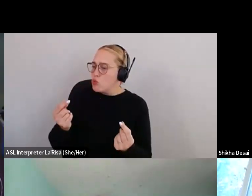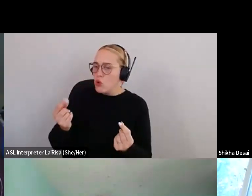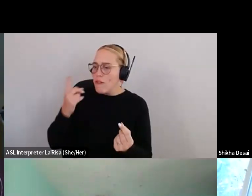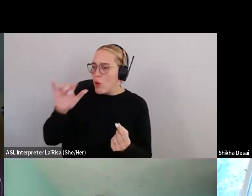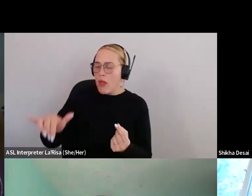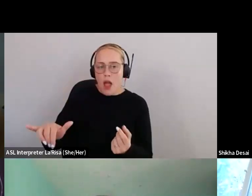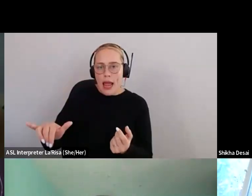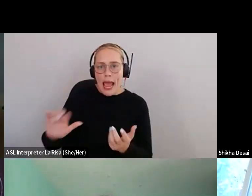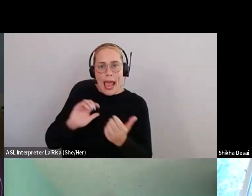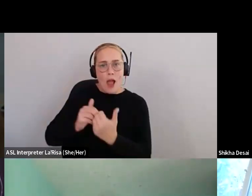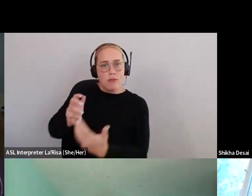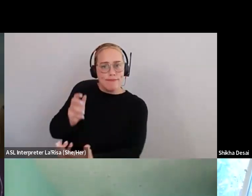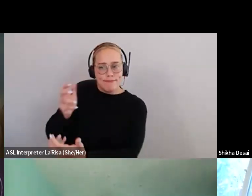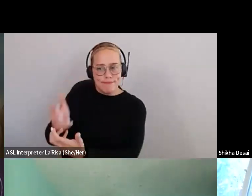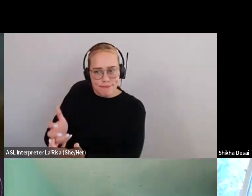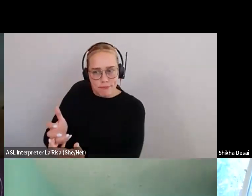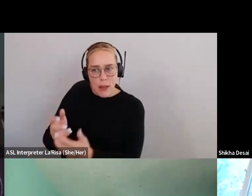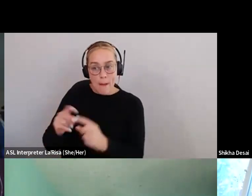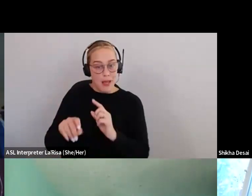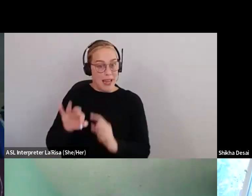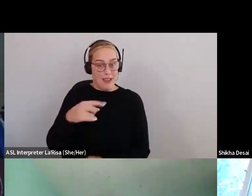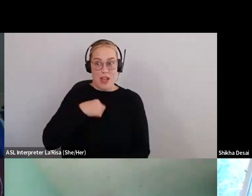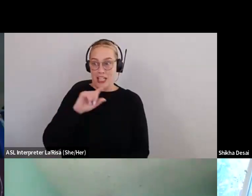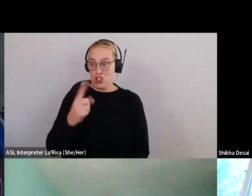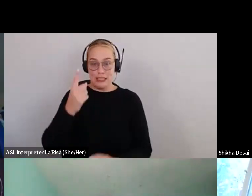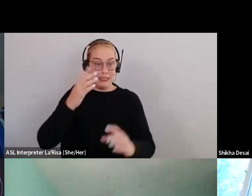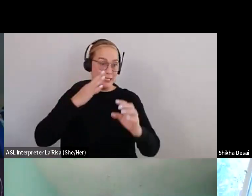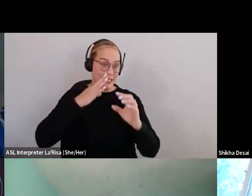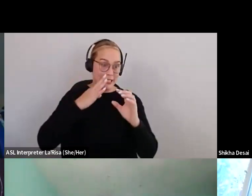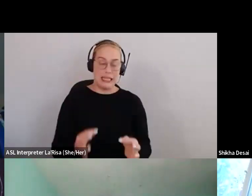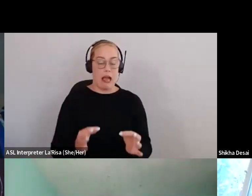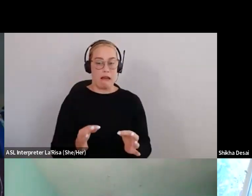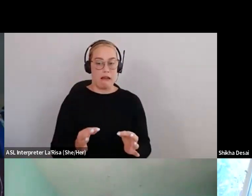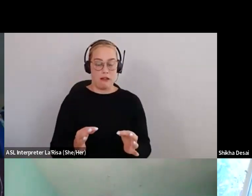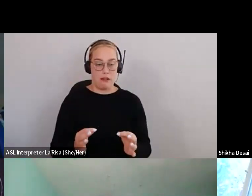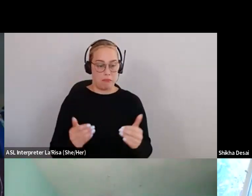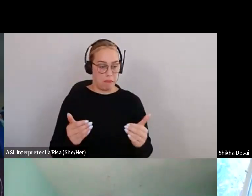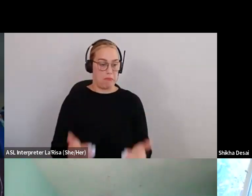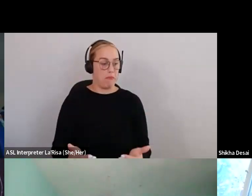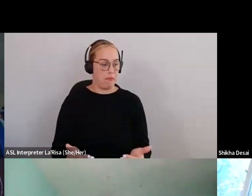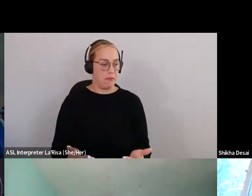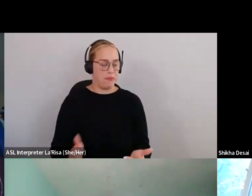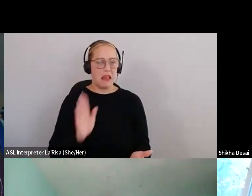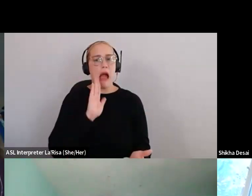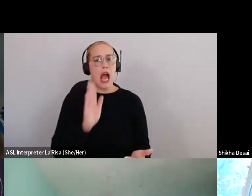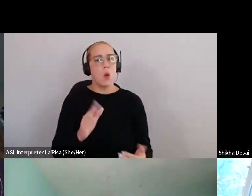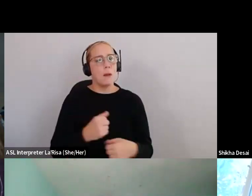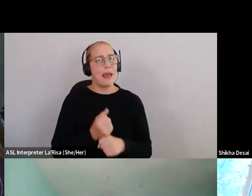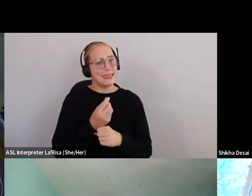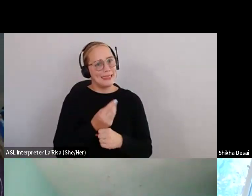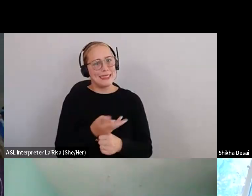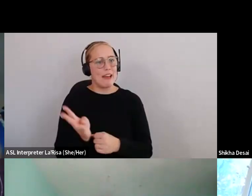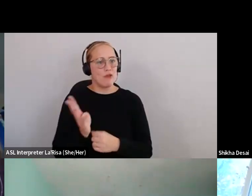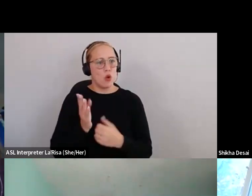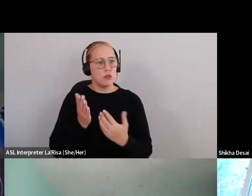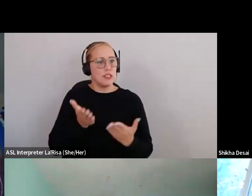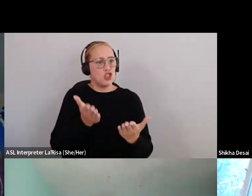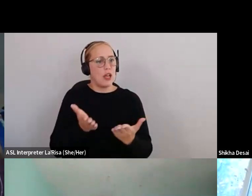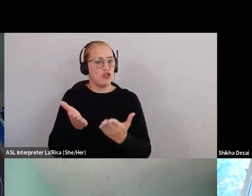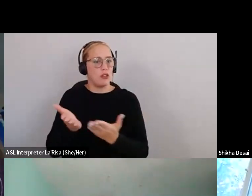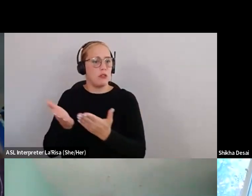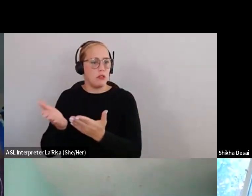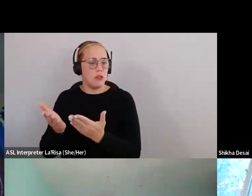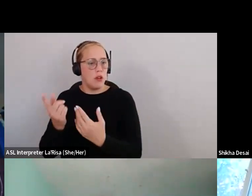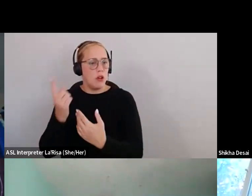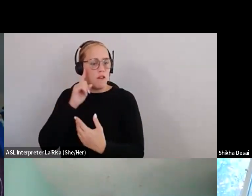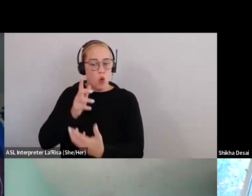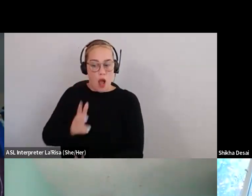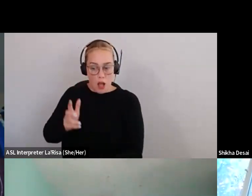the employer, I would probably ask her what accommodation she would like,